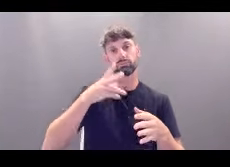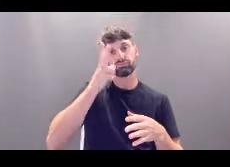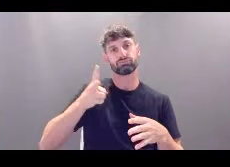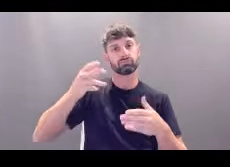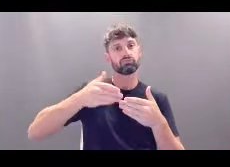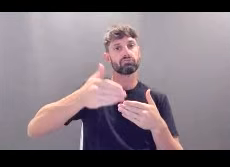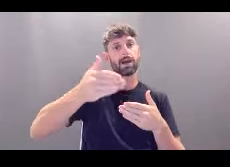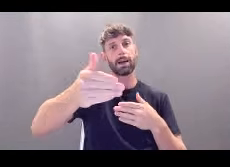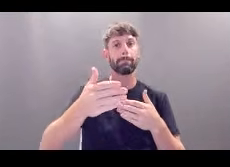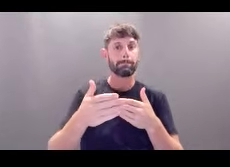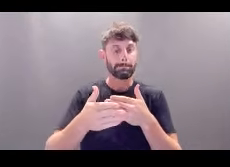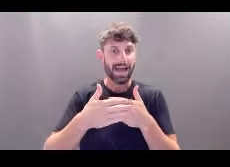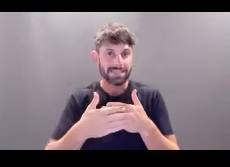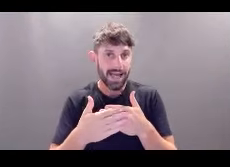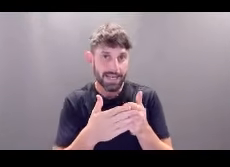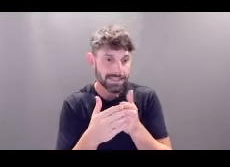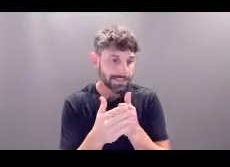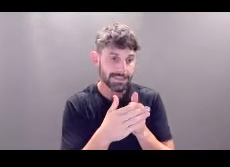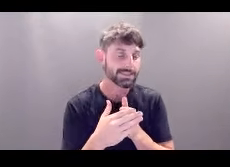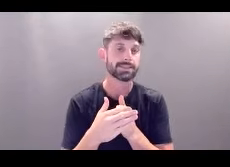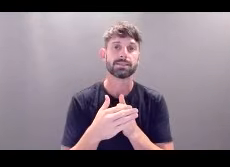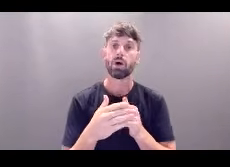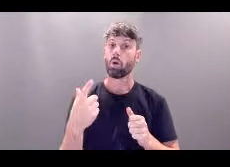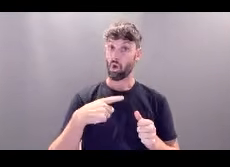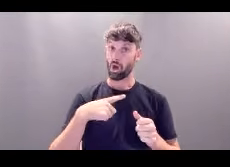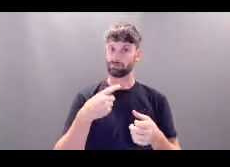keep it working well and to minimise any breakdowns.